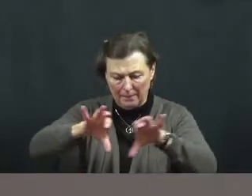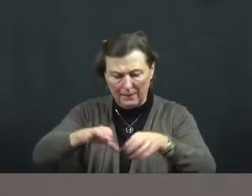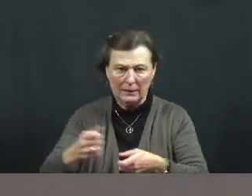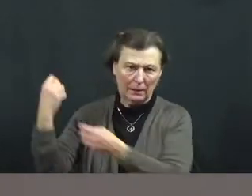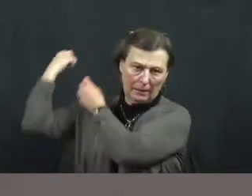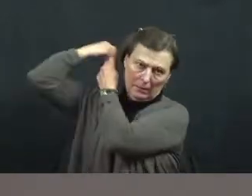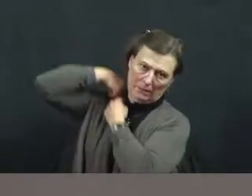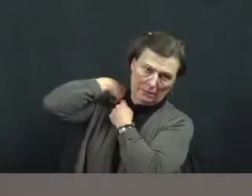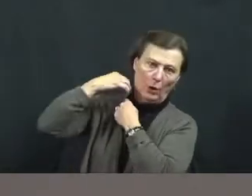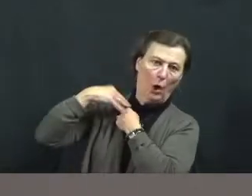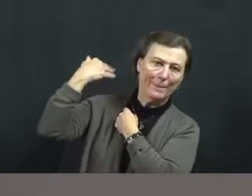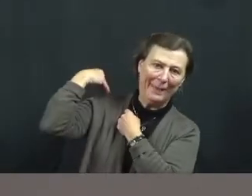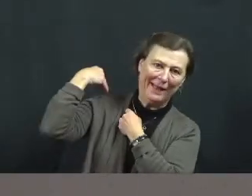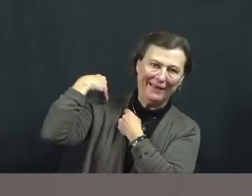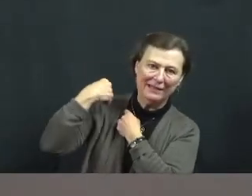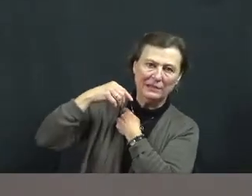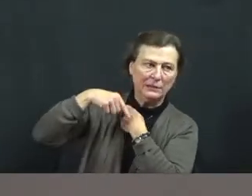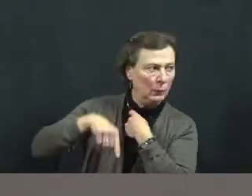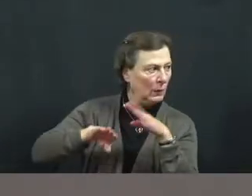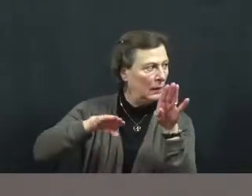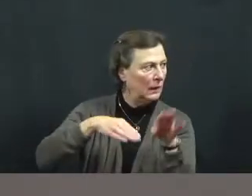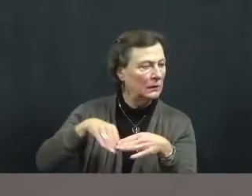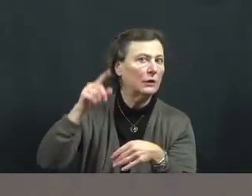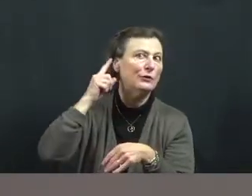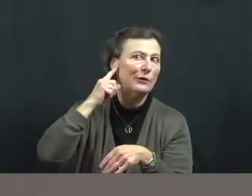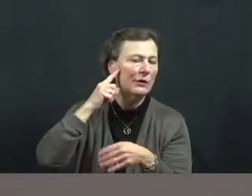And, as he walked along, he heard the sound of laughter.